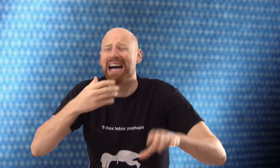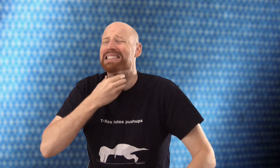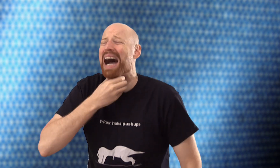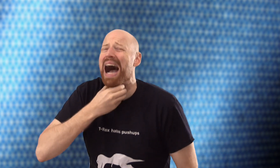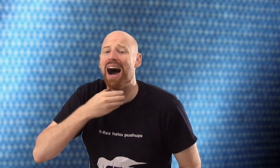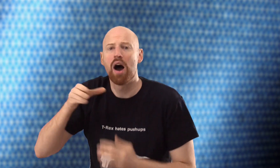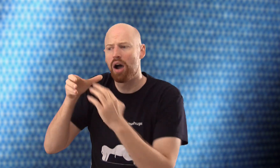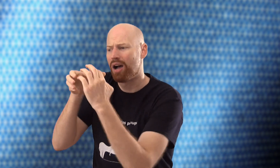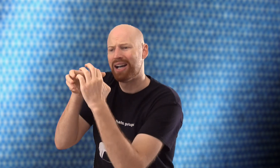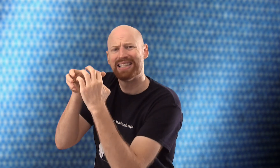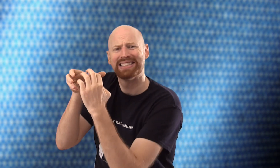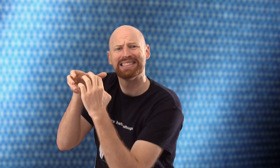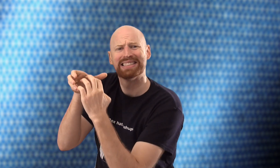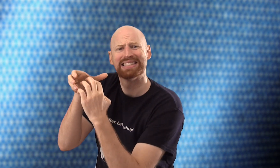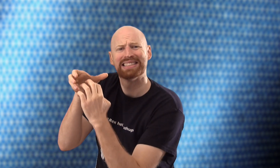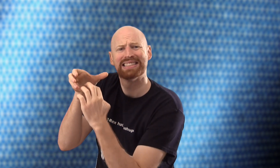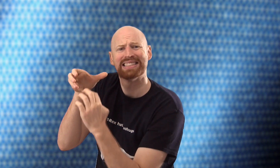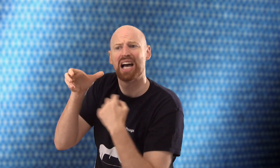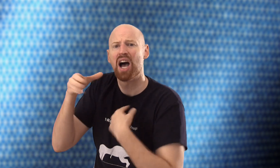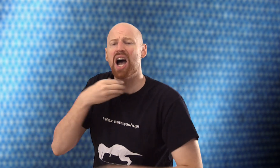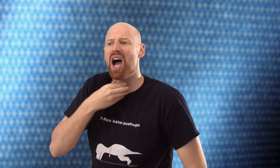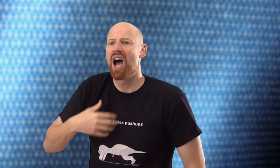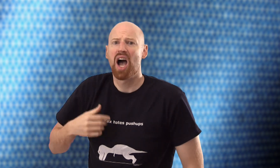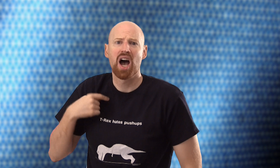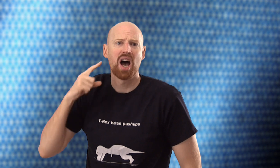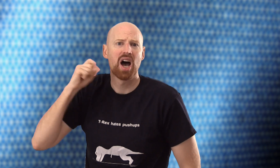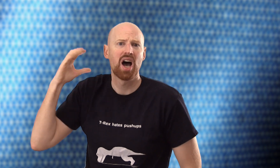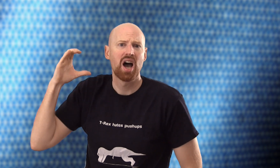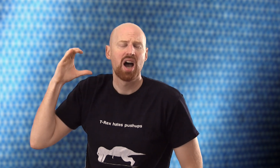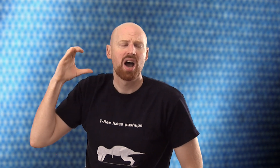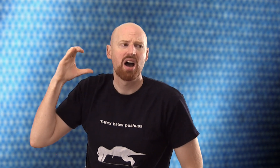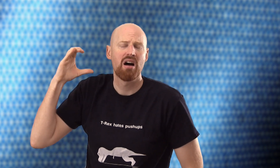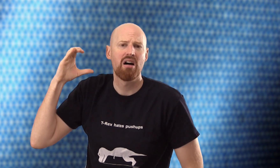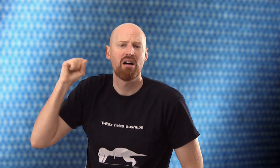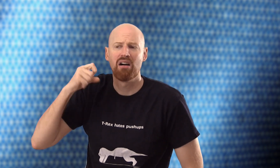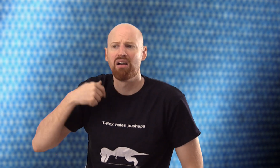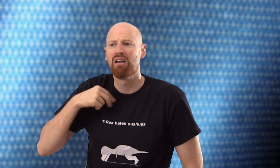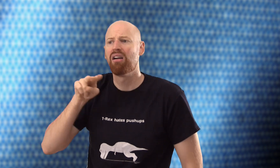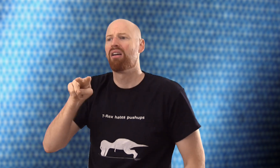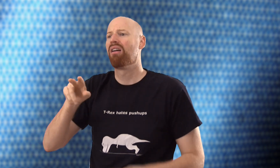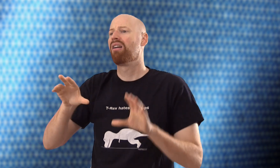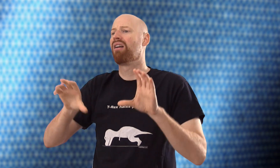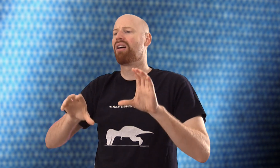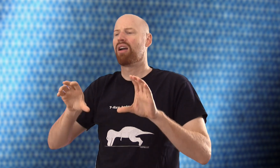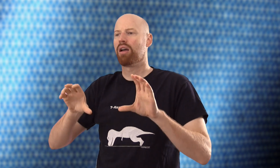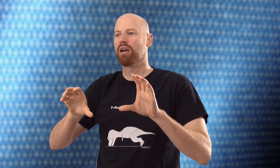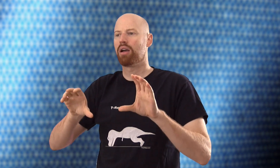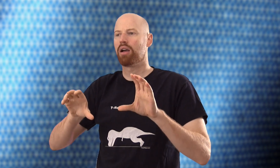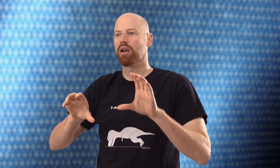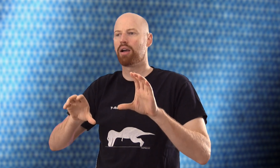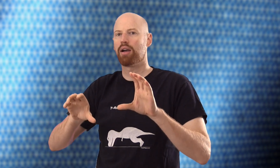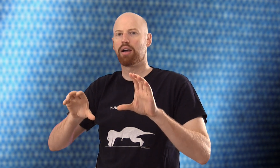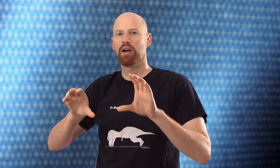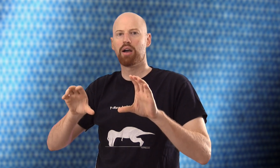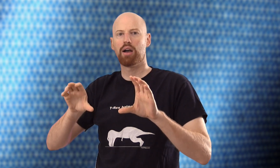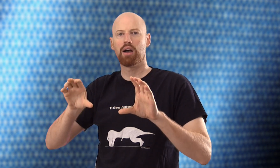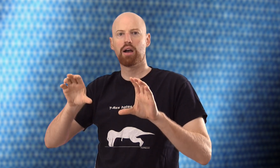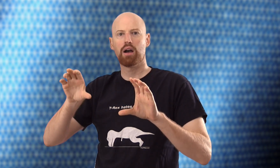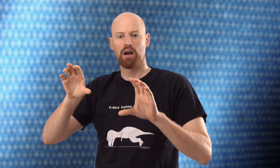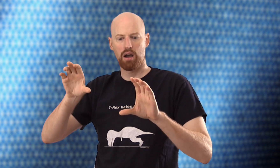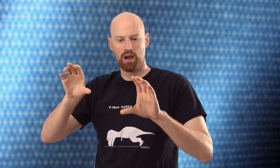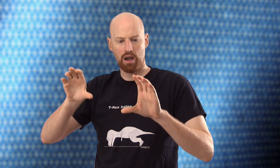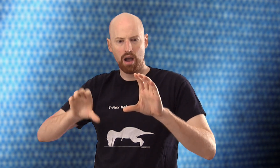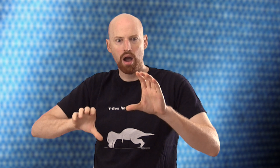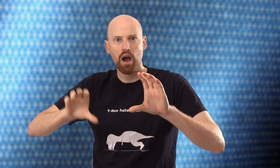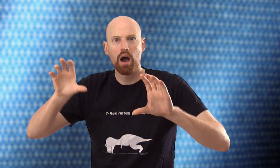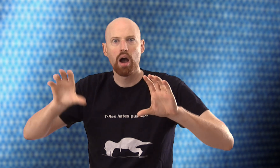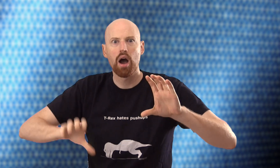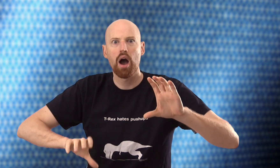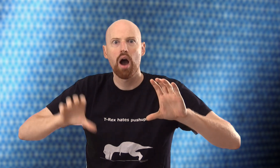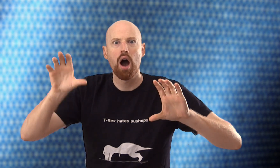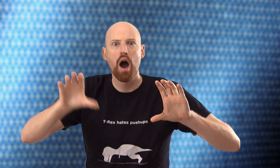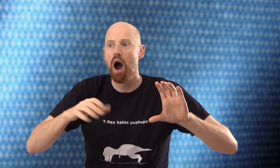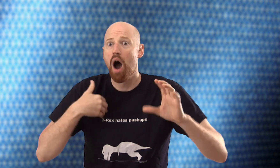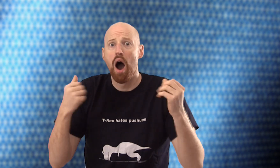blow out my vocal chords. As I started to sign my conversation, though, it occurred to me; I didn't have to